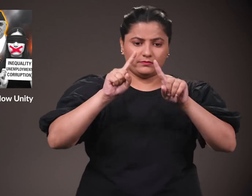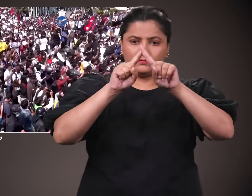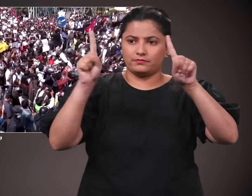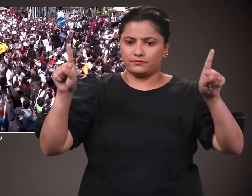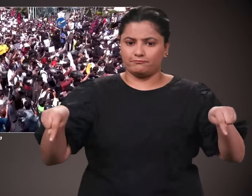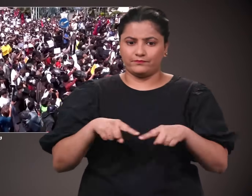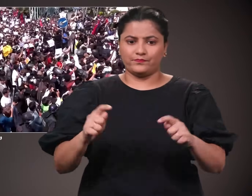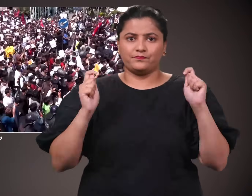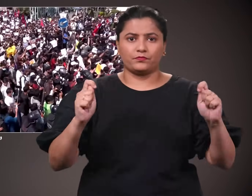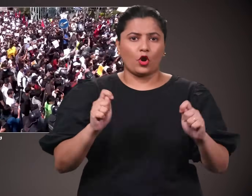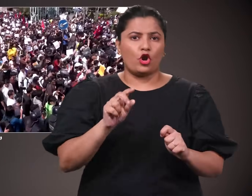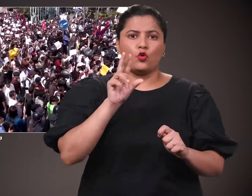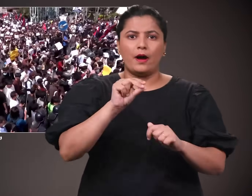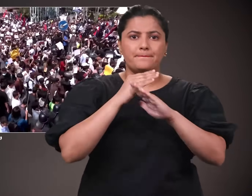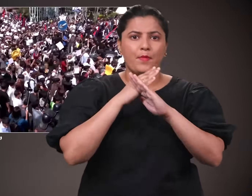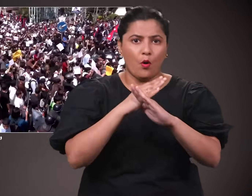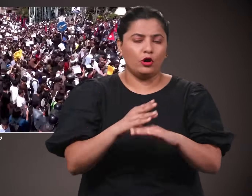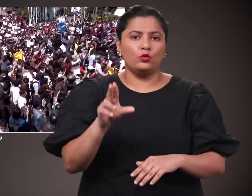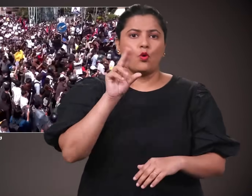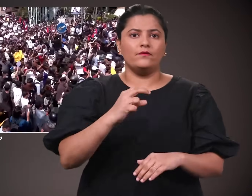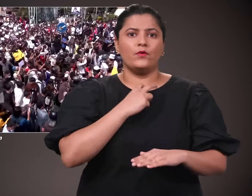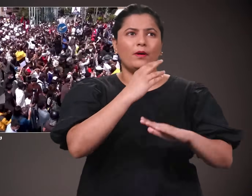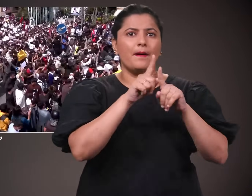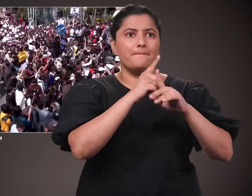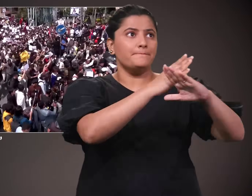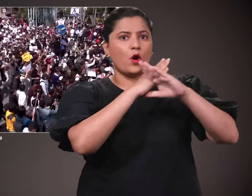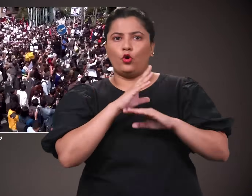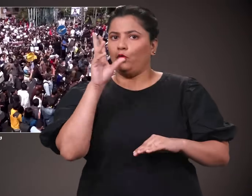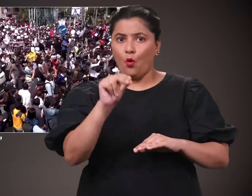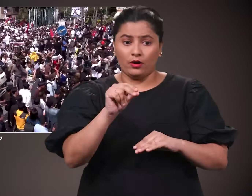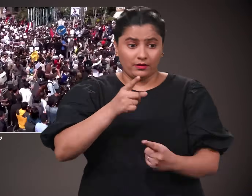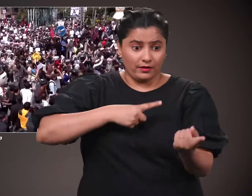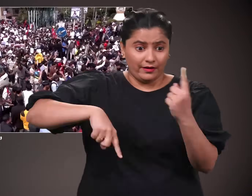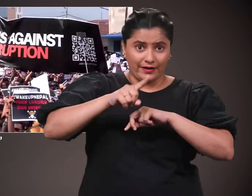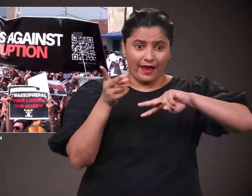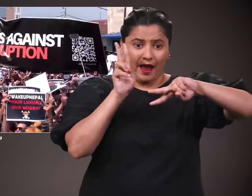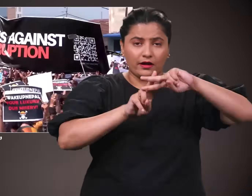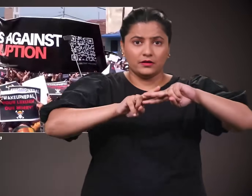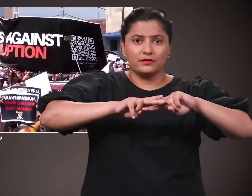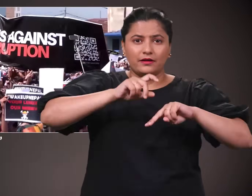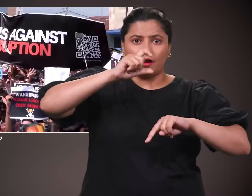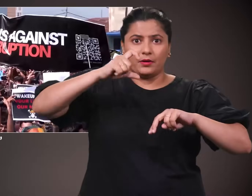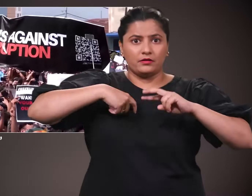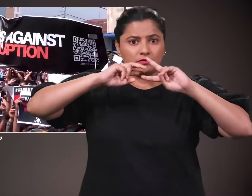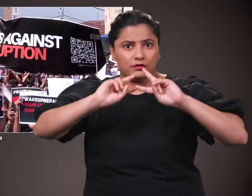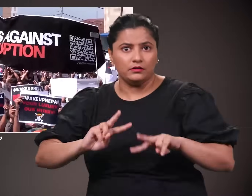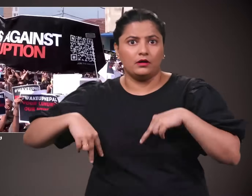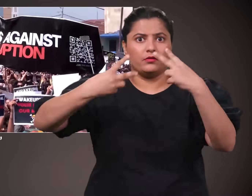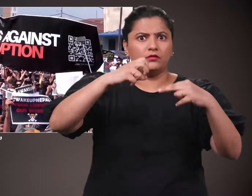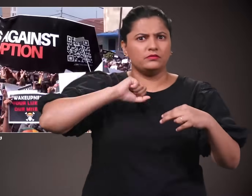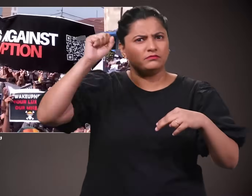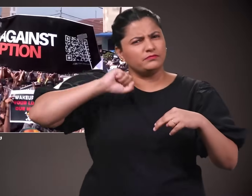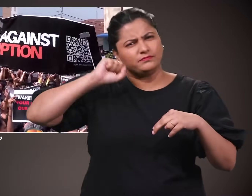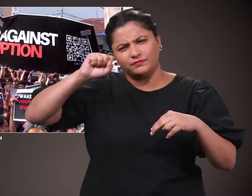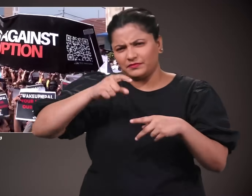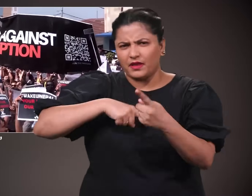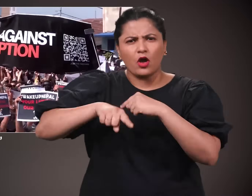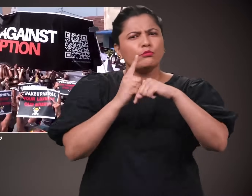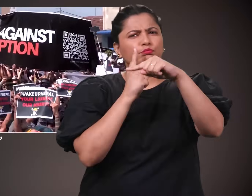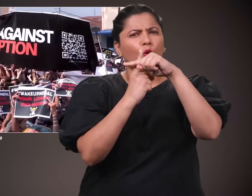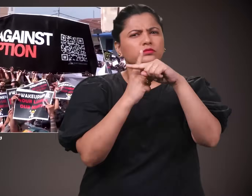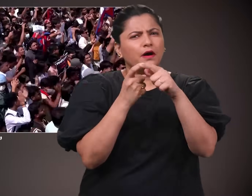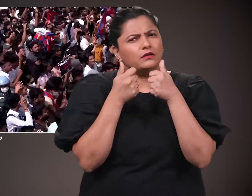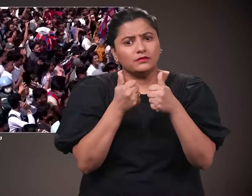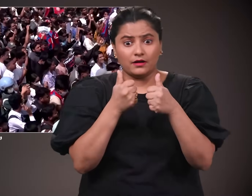Their banners read “No Ban on Voices,” and hashtags like #NepalRevolt trended as hopeful messages.